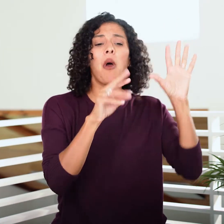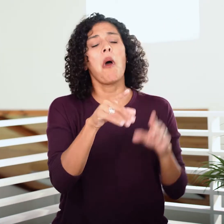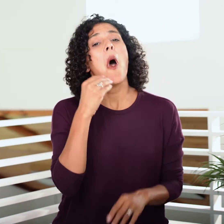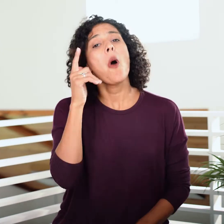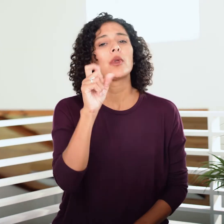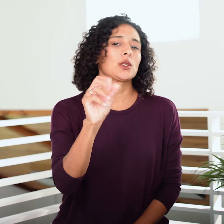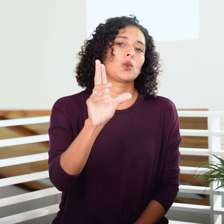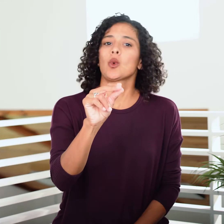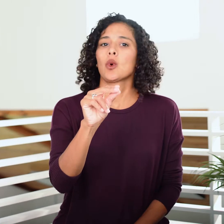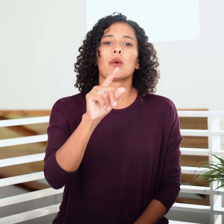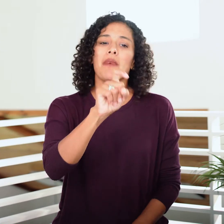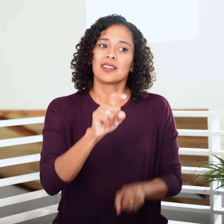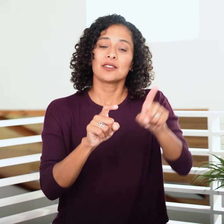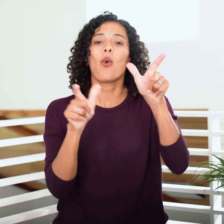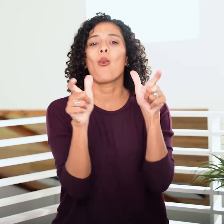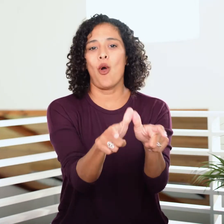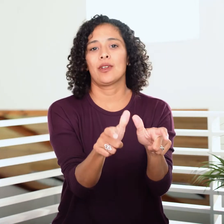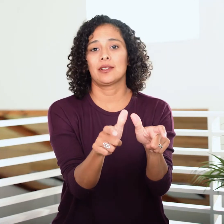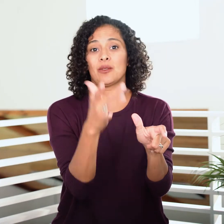or that they’re homeless. They just have to be quarantined